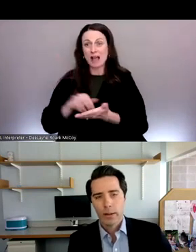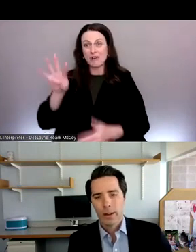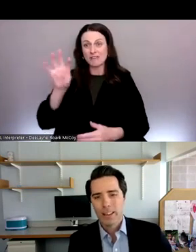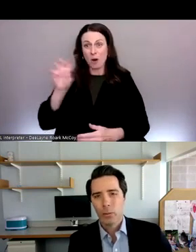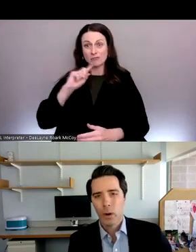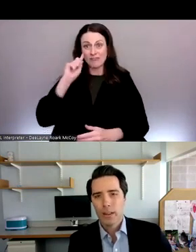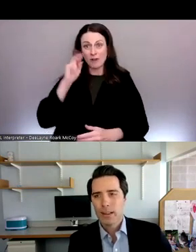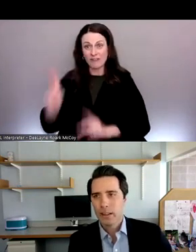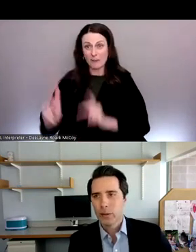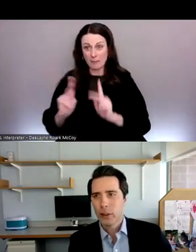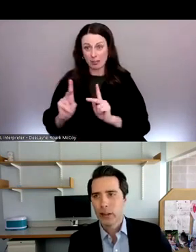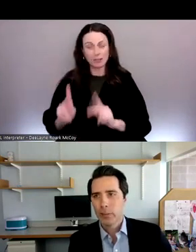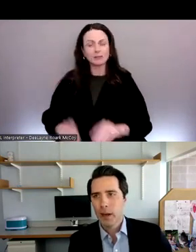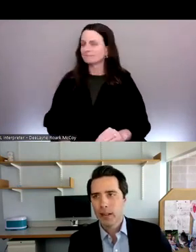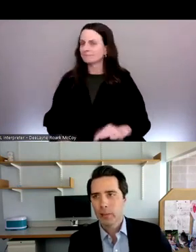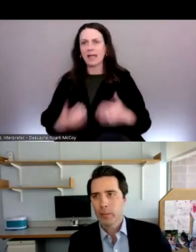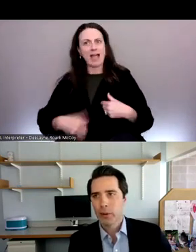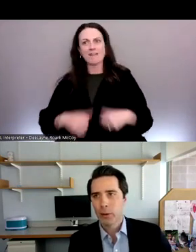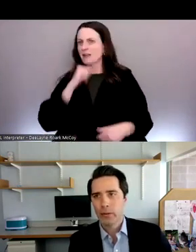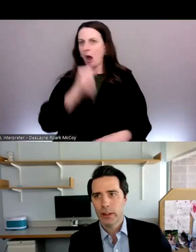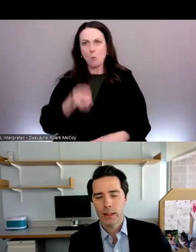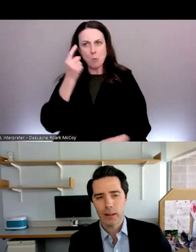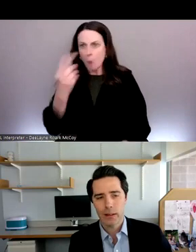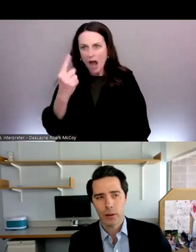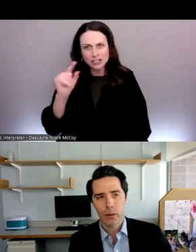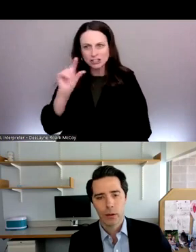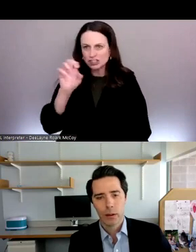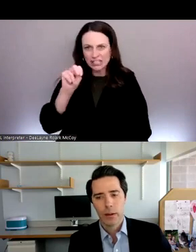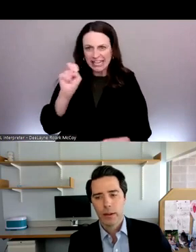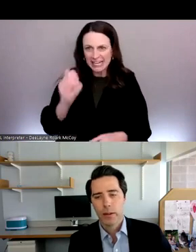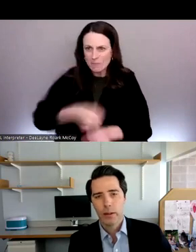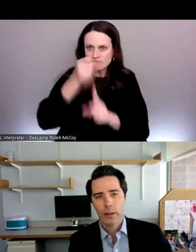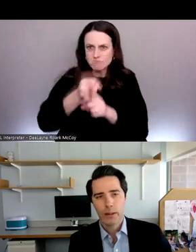there isn't one single Gene that makes